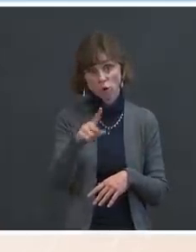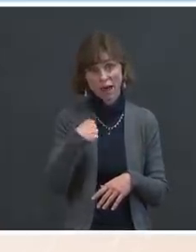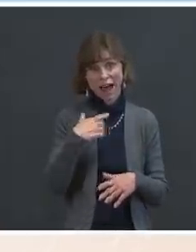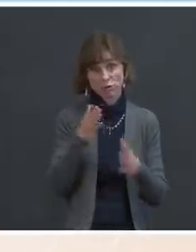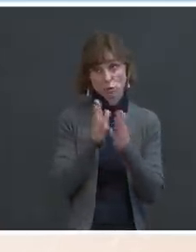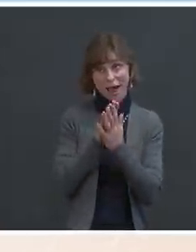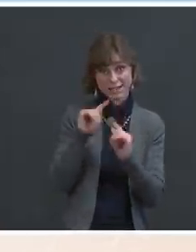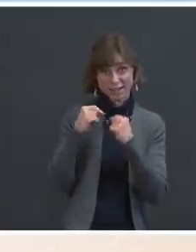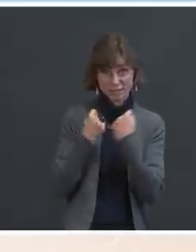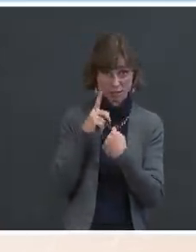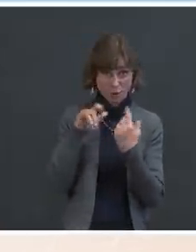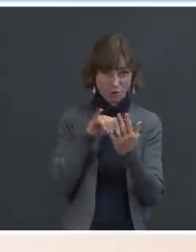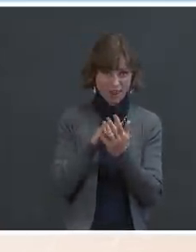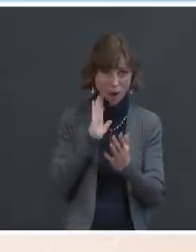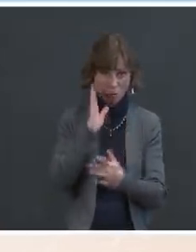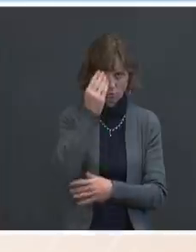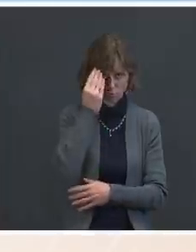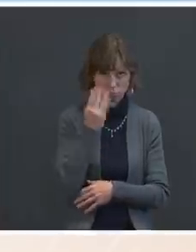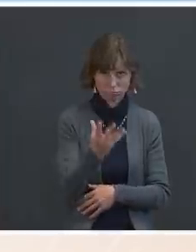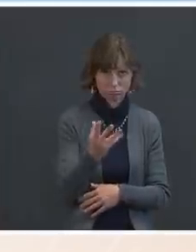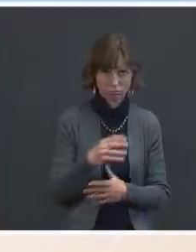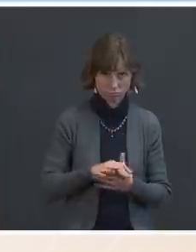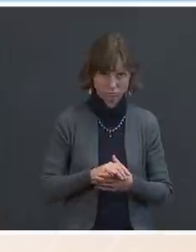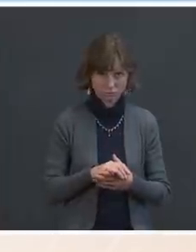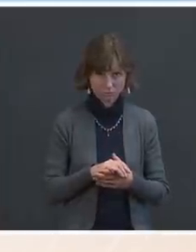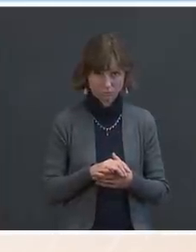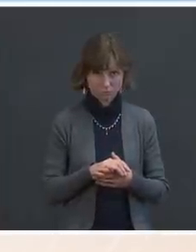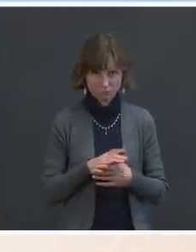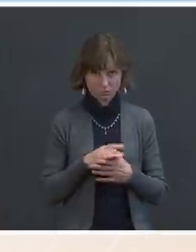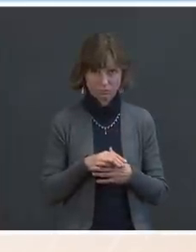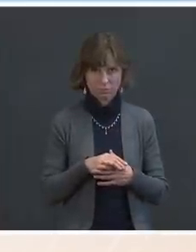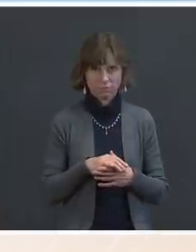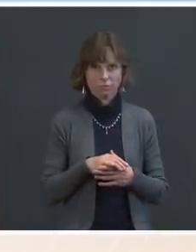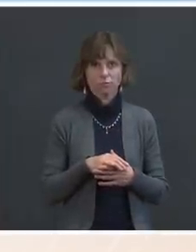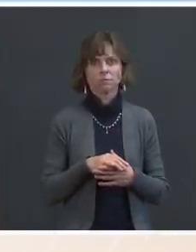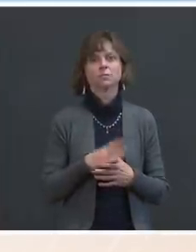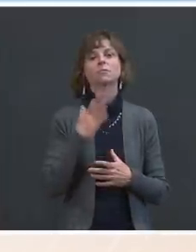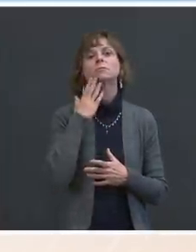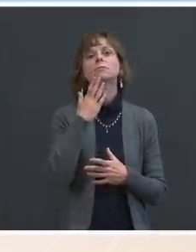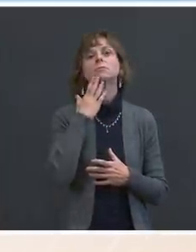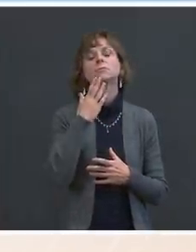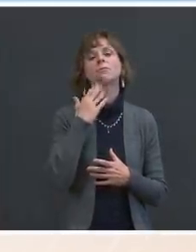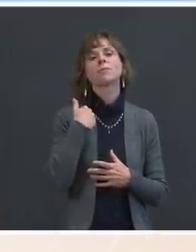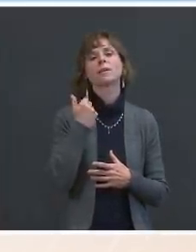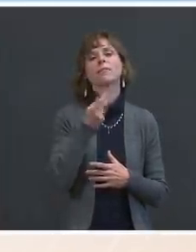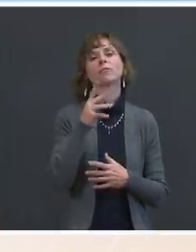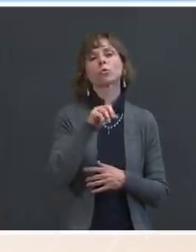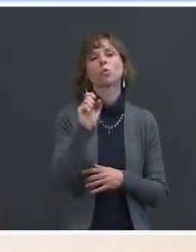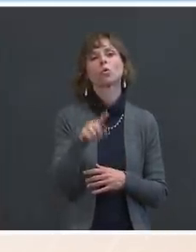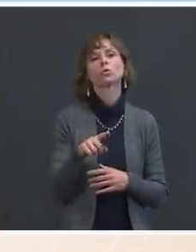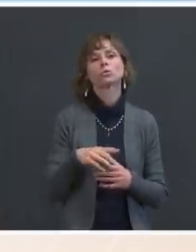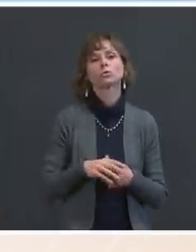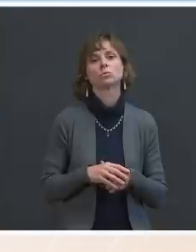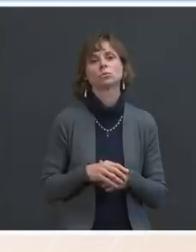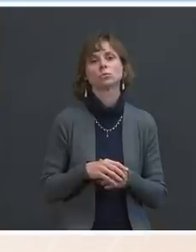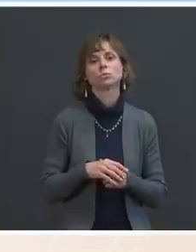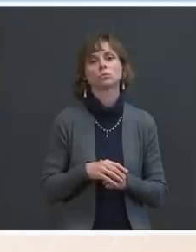and get an update on it, which we'll venture to do for you after the briefing. Go ahead. >> The Press: Thanks, Jen. A couple questions on behalf of the print pool for reporters who couldn't be here,